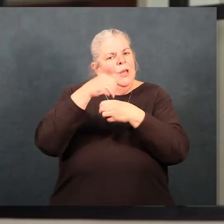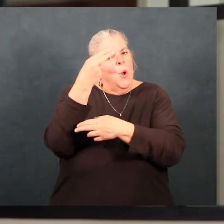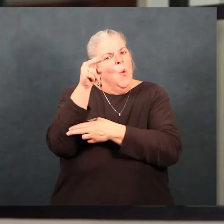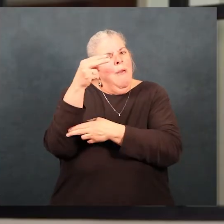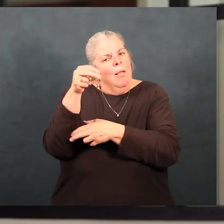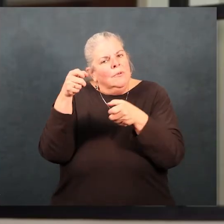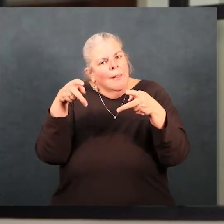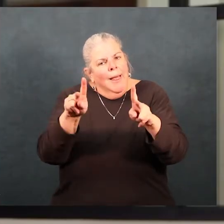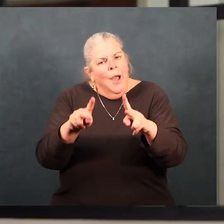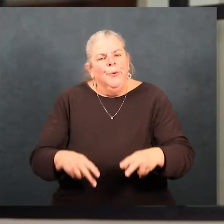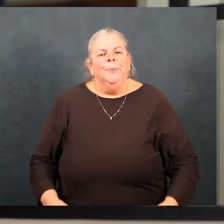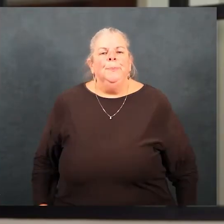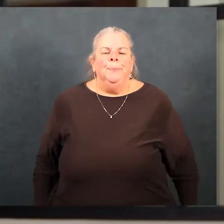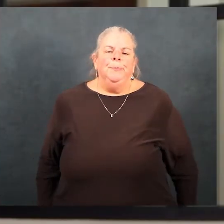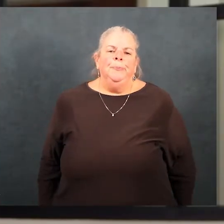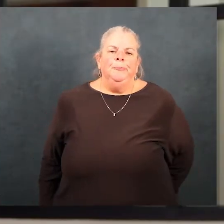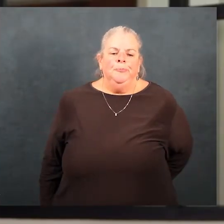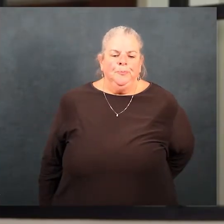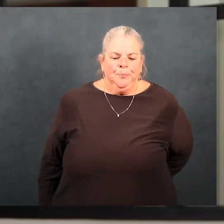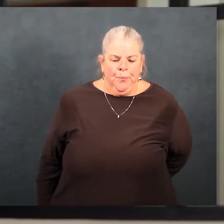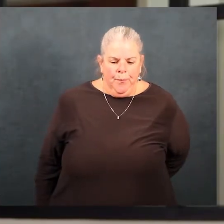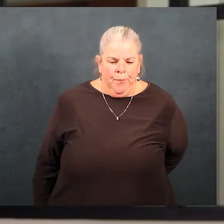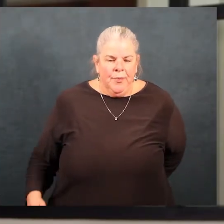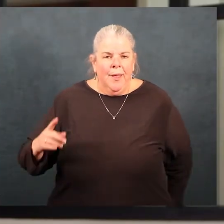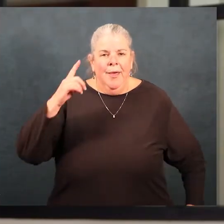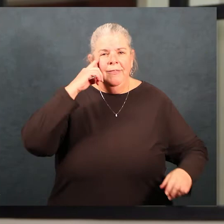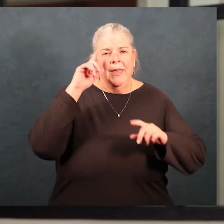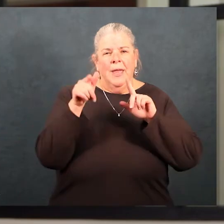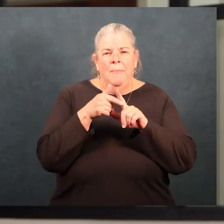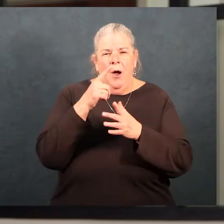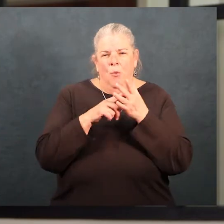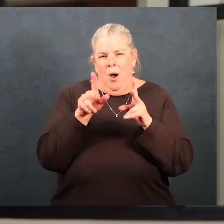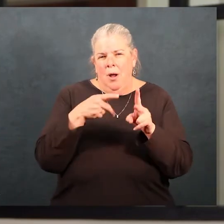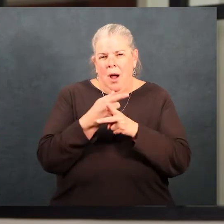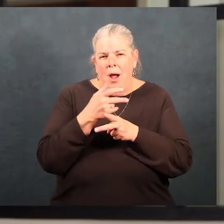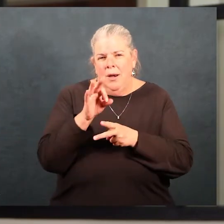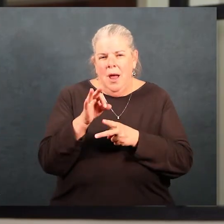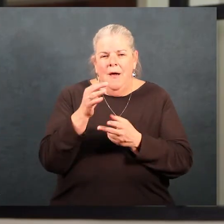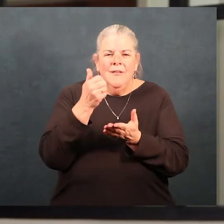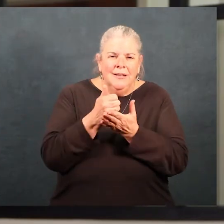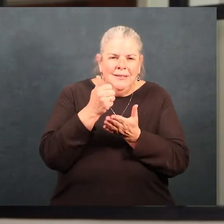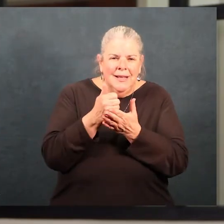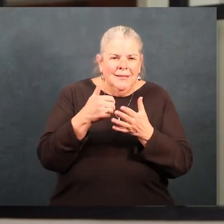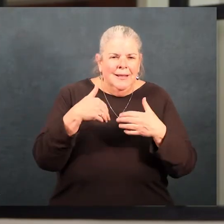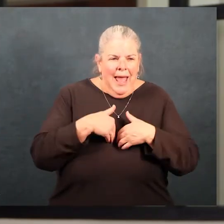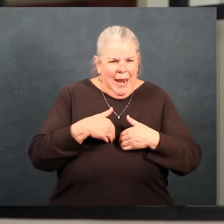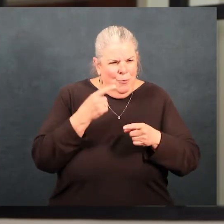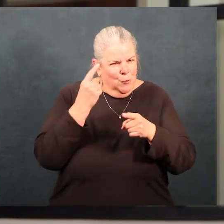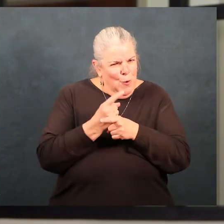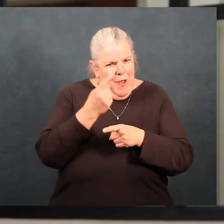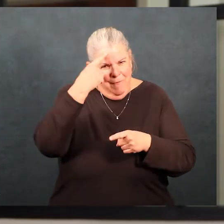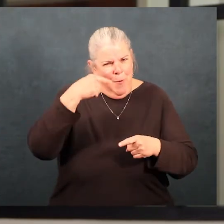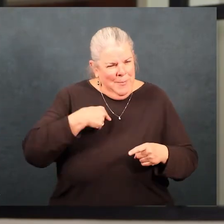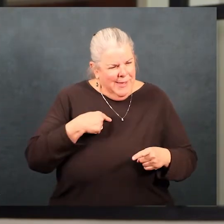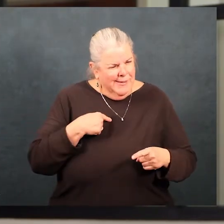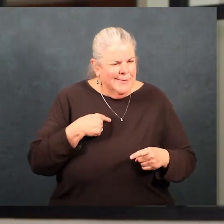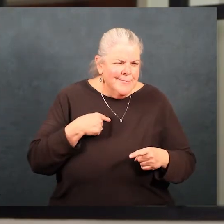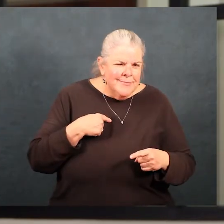So thinking about what type of assistance animal is right for me? Kind of, there's some questions